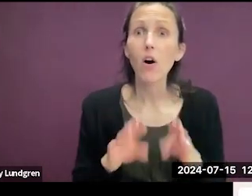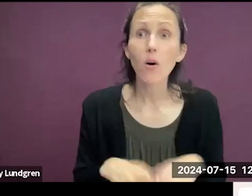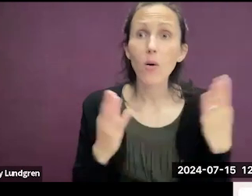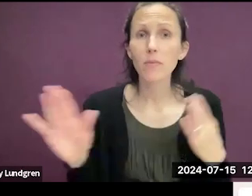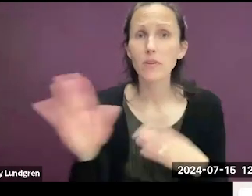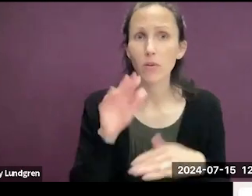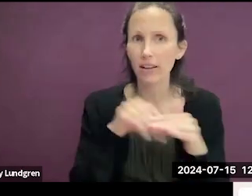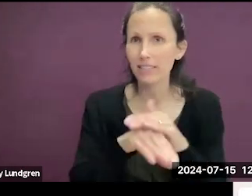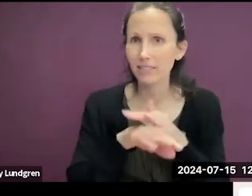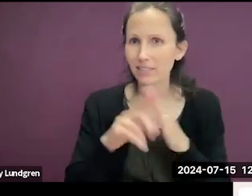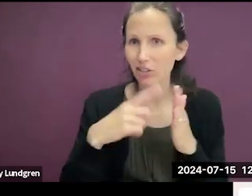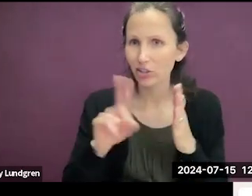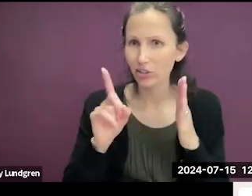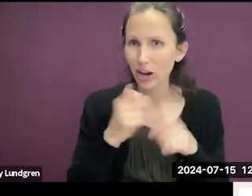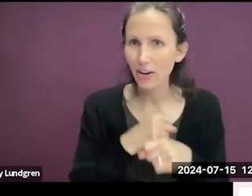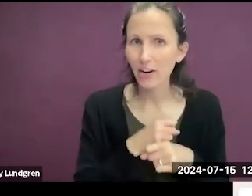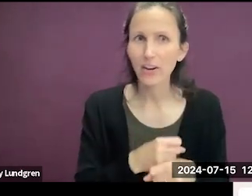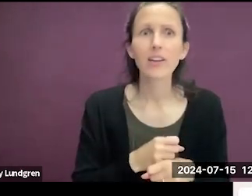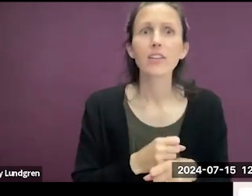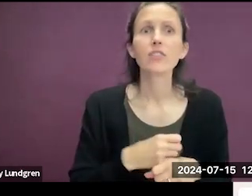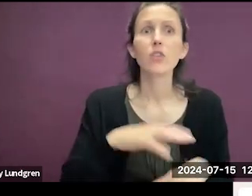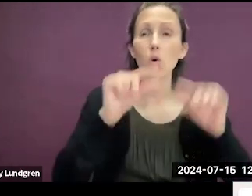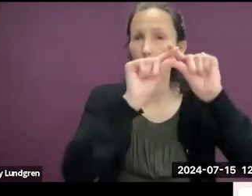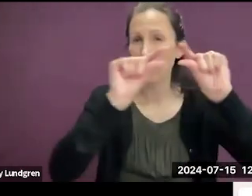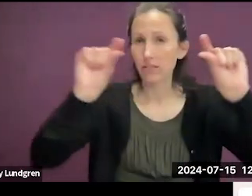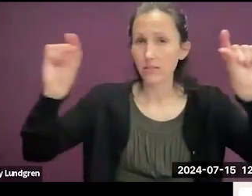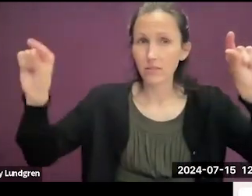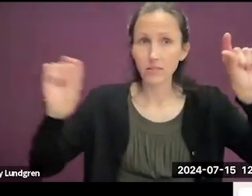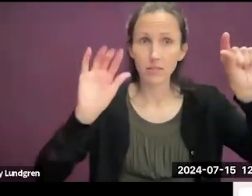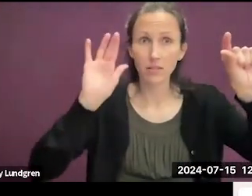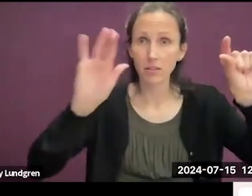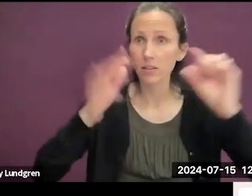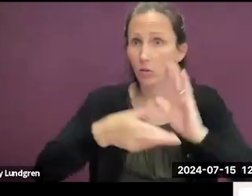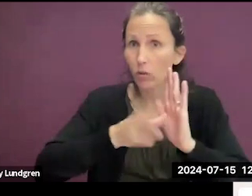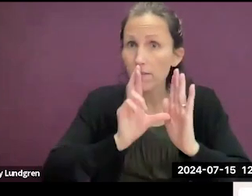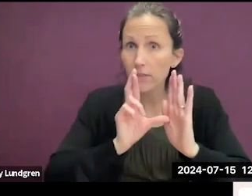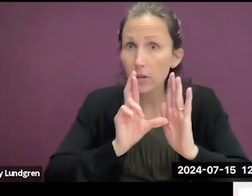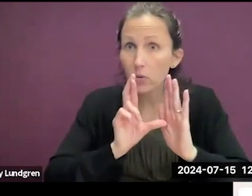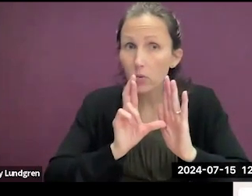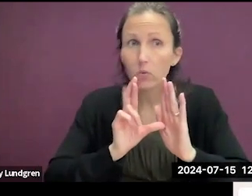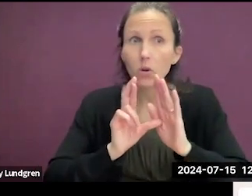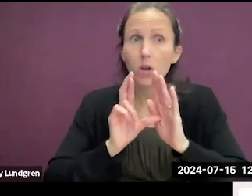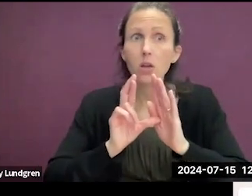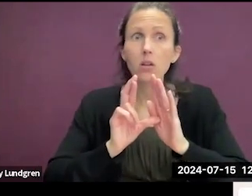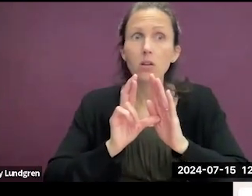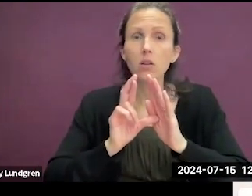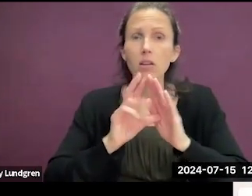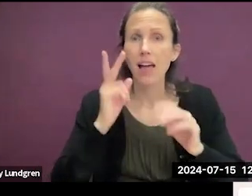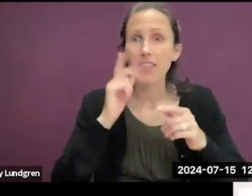So we're gonna go up to our ribbon bar at the top of our screen and click on Review and then Check Accessibility.